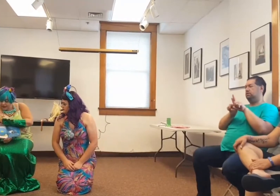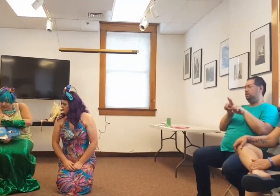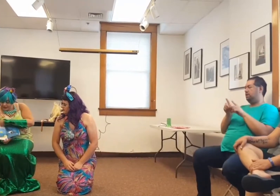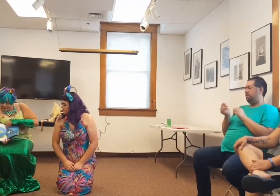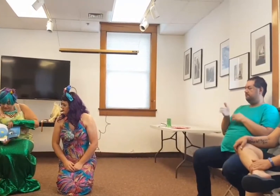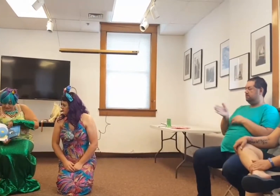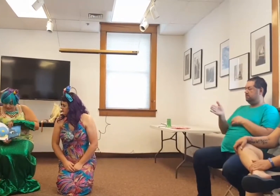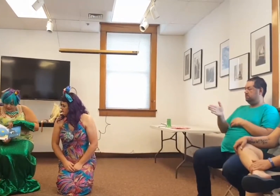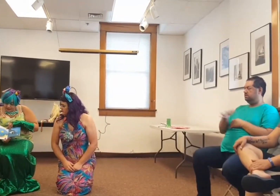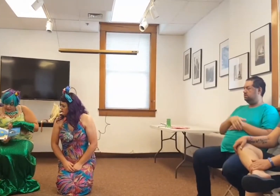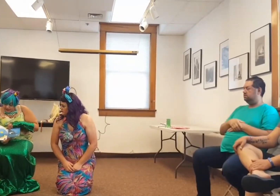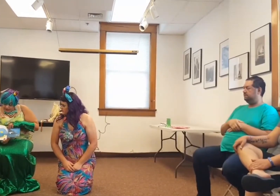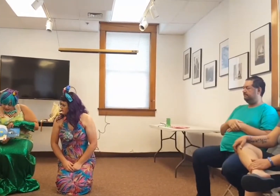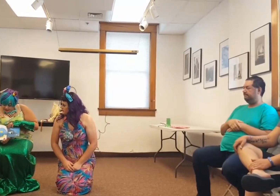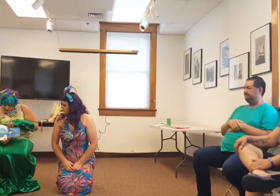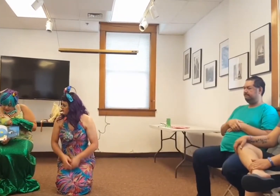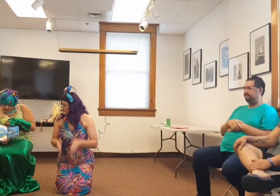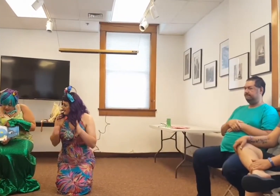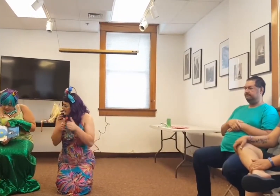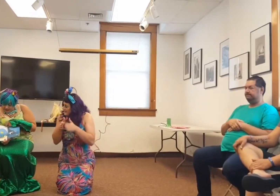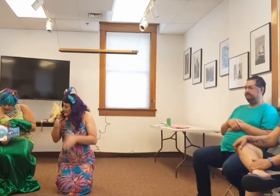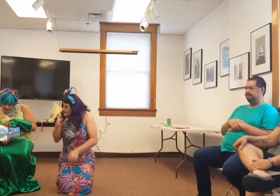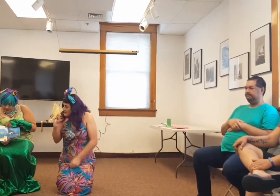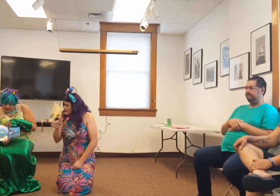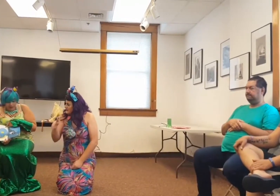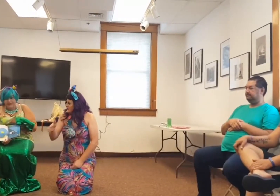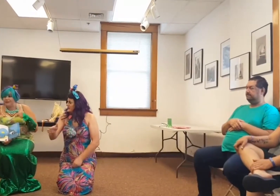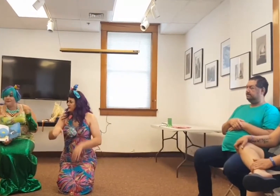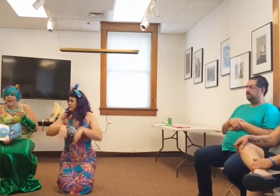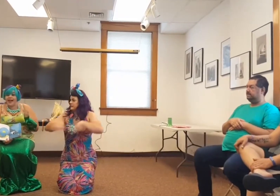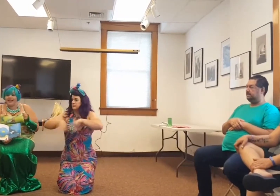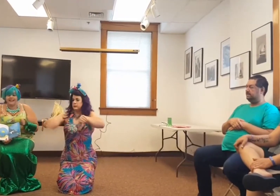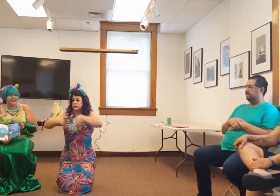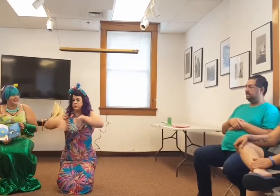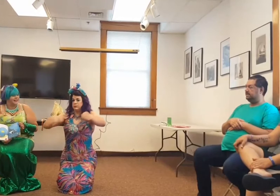That's awesome. The little fish swims fast!